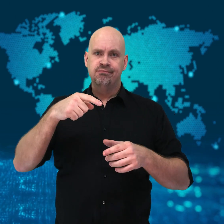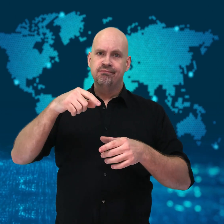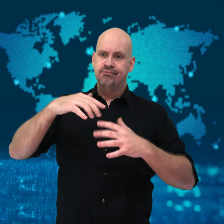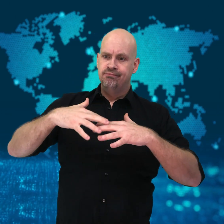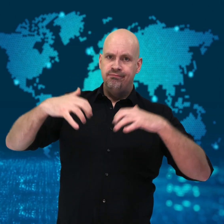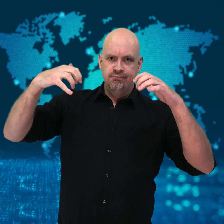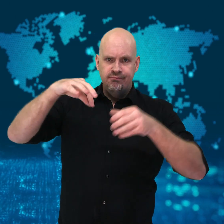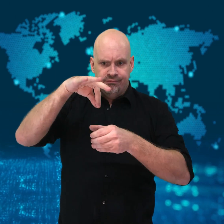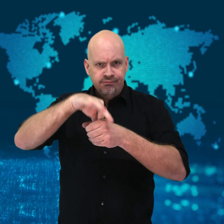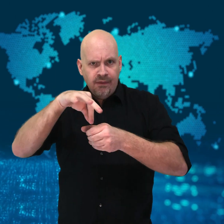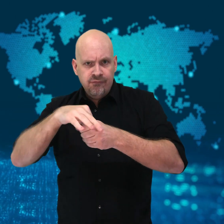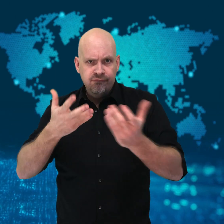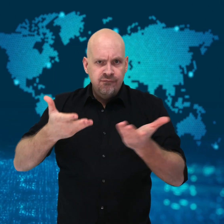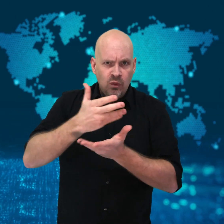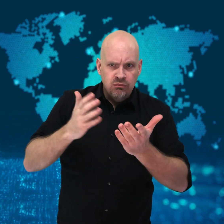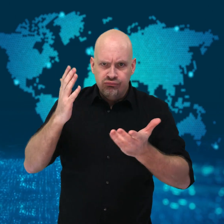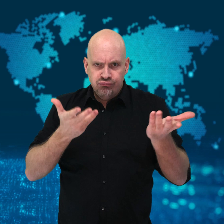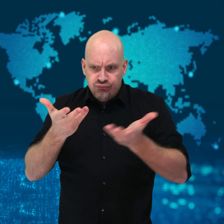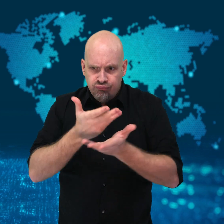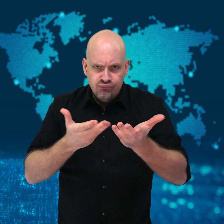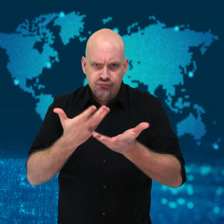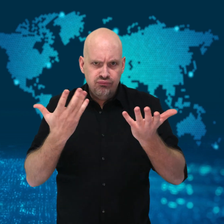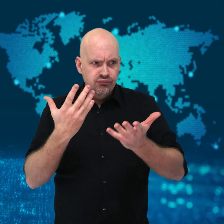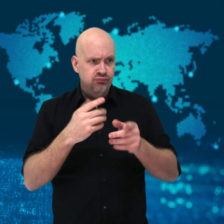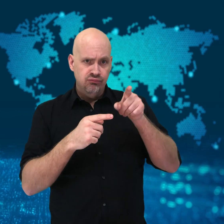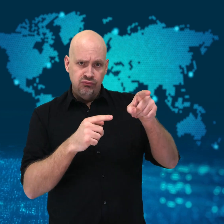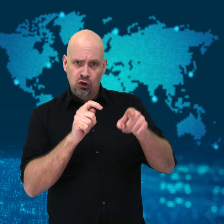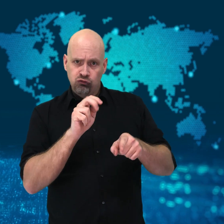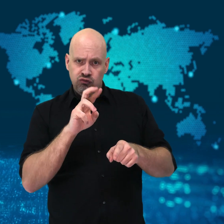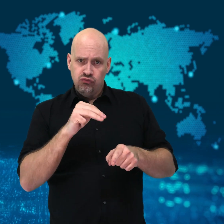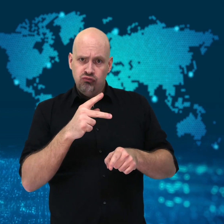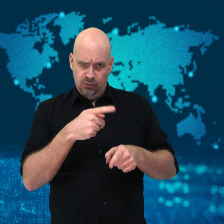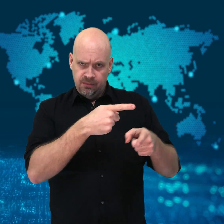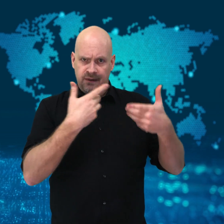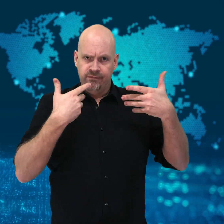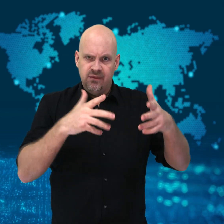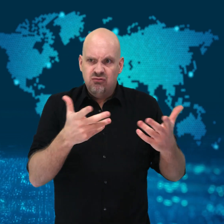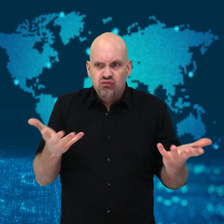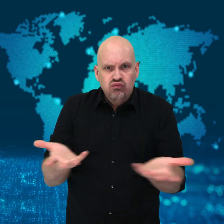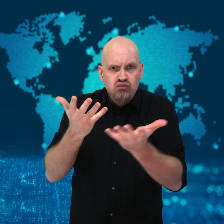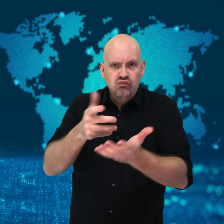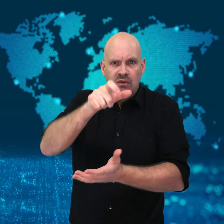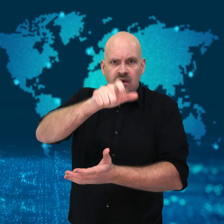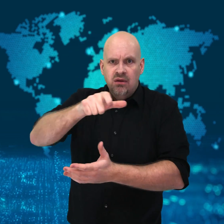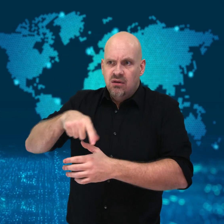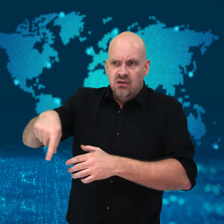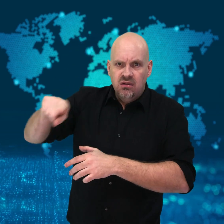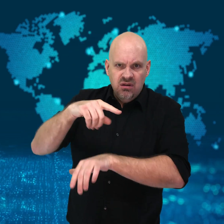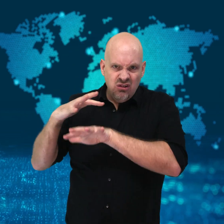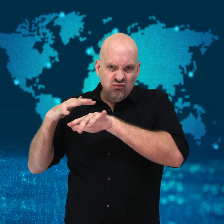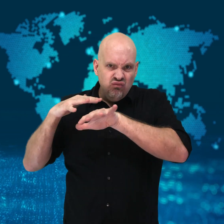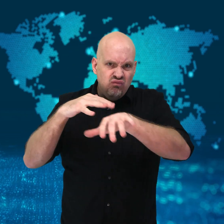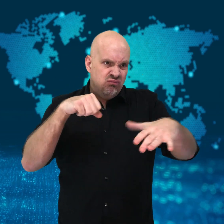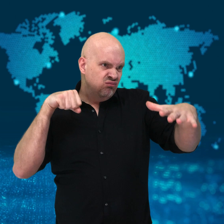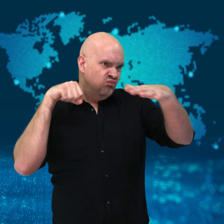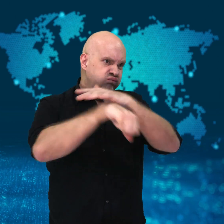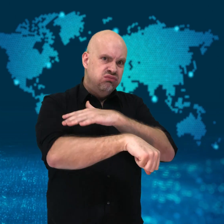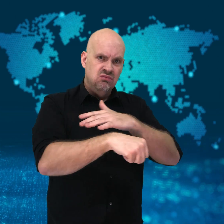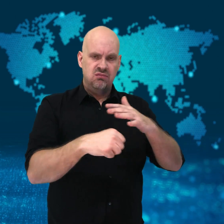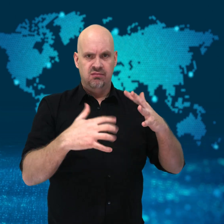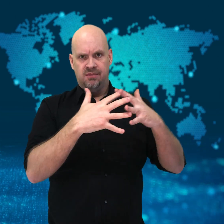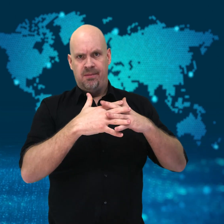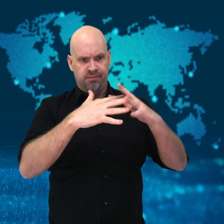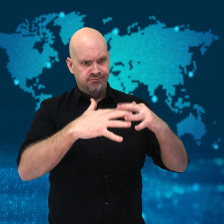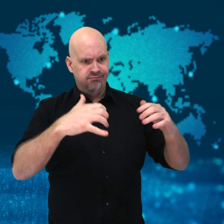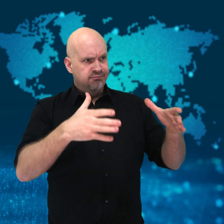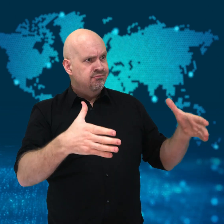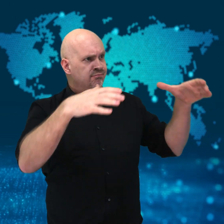the US Senate voted 57-43 to indict the former President Trump on